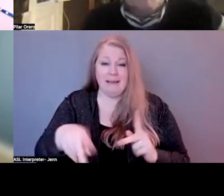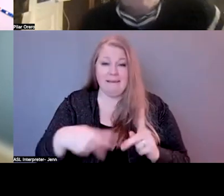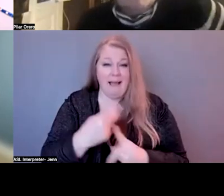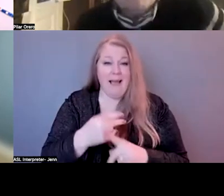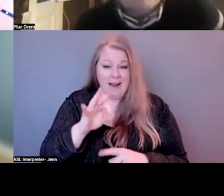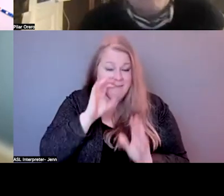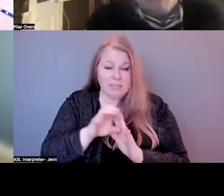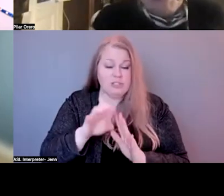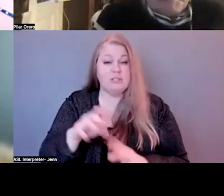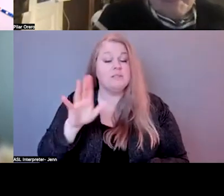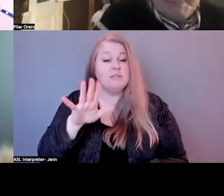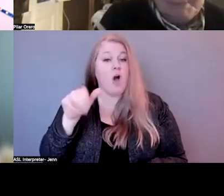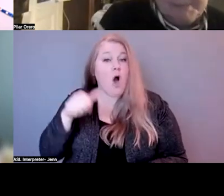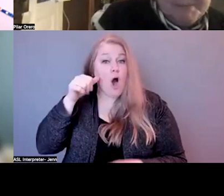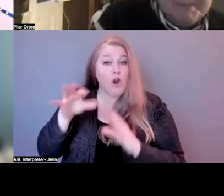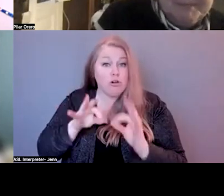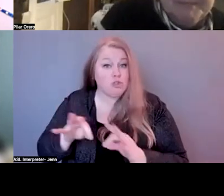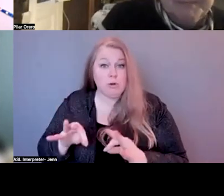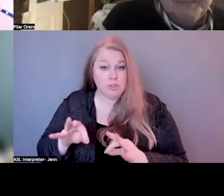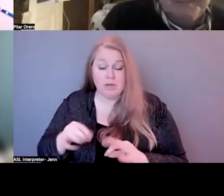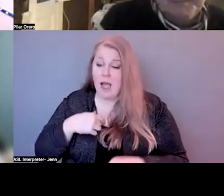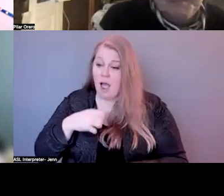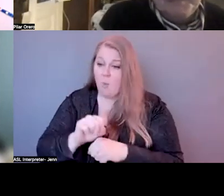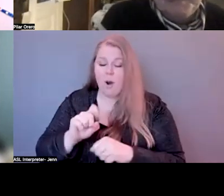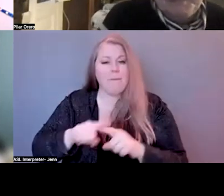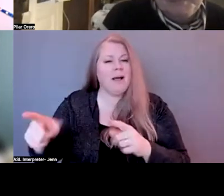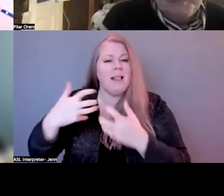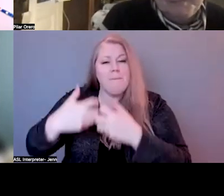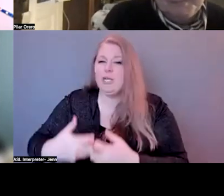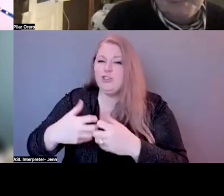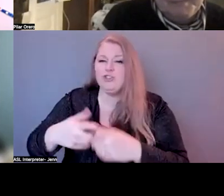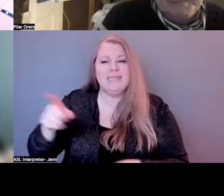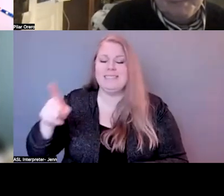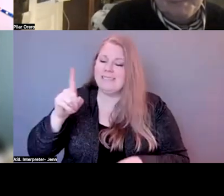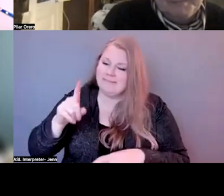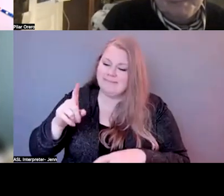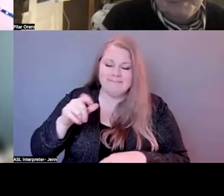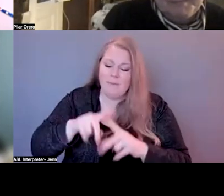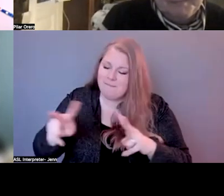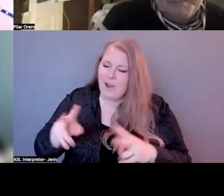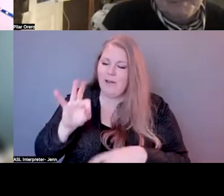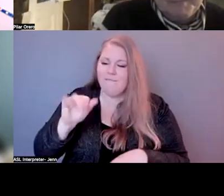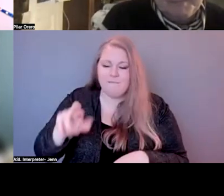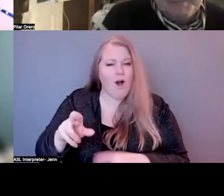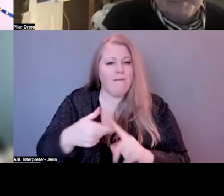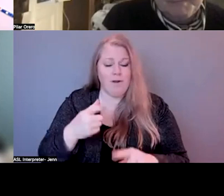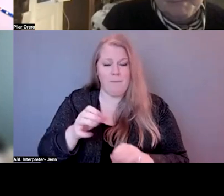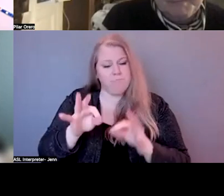Machines are so far away from being able to do description of a dynamic visual image.